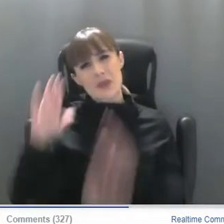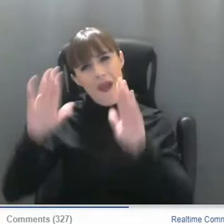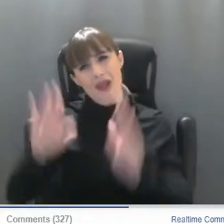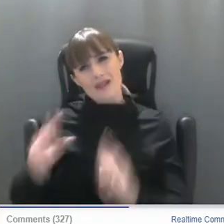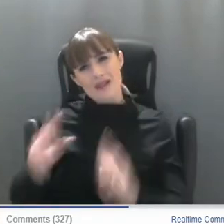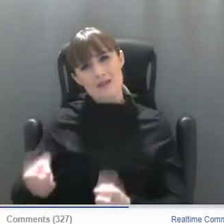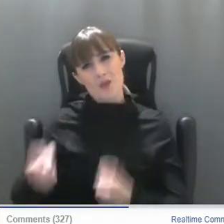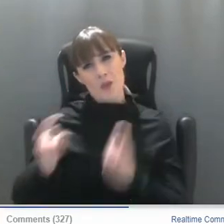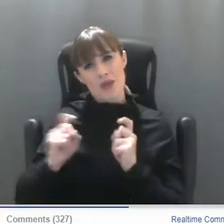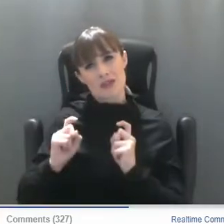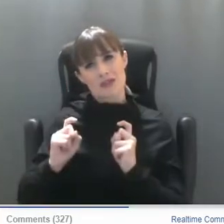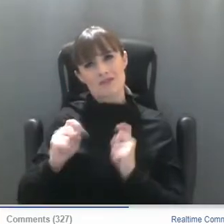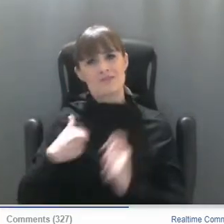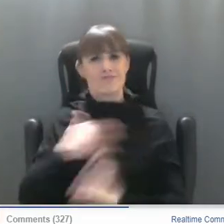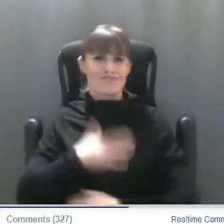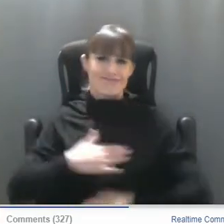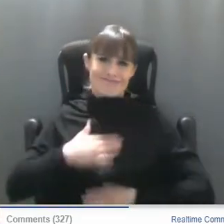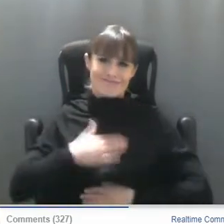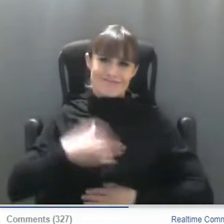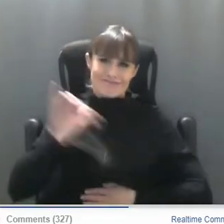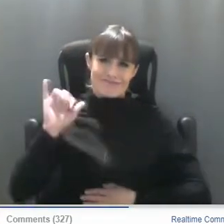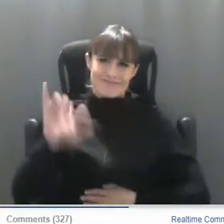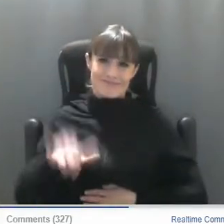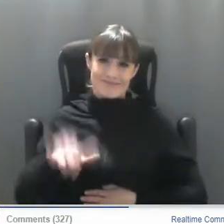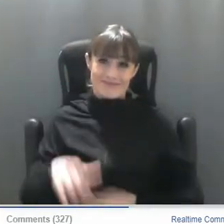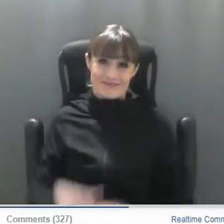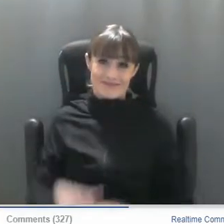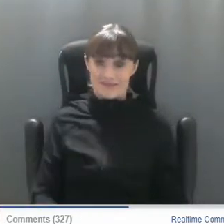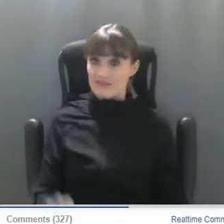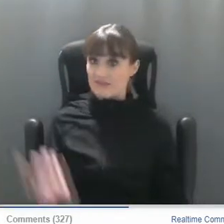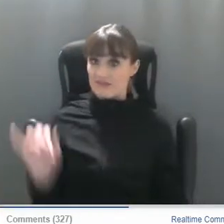I so appreciate that. Like I said, the zoo has been closed since March 17th, and